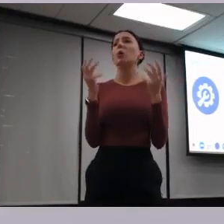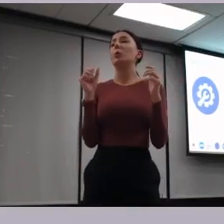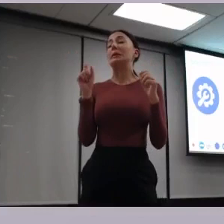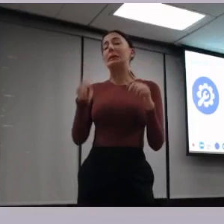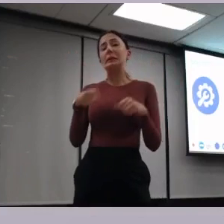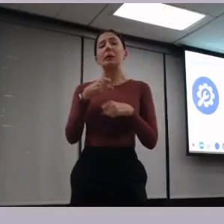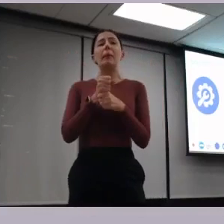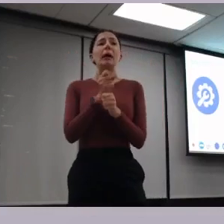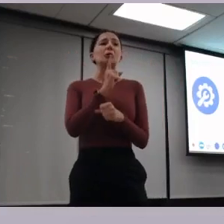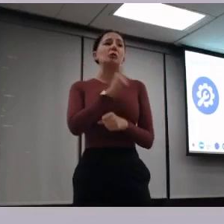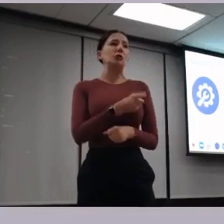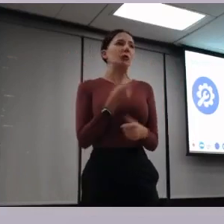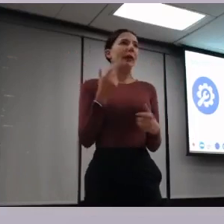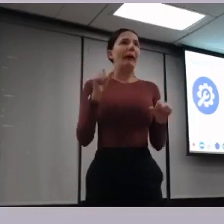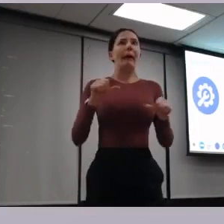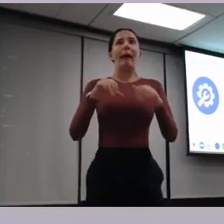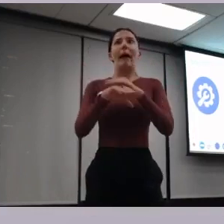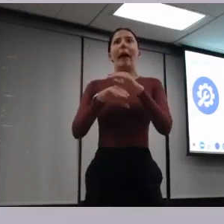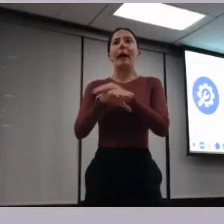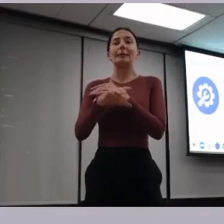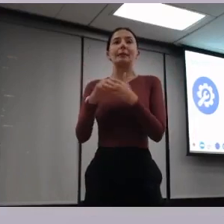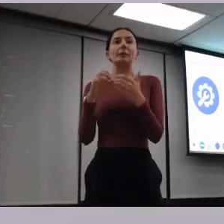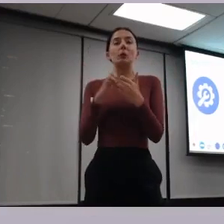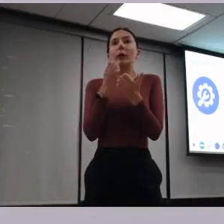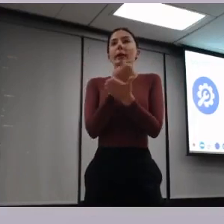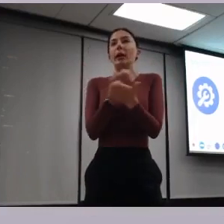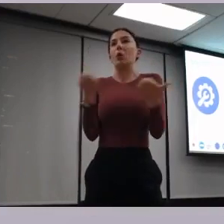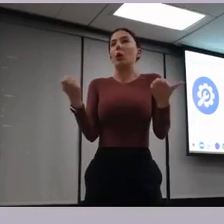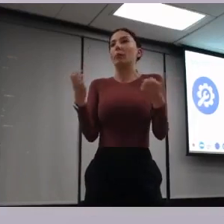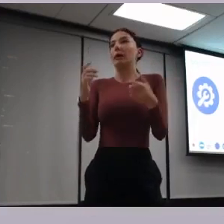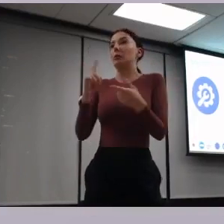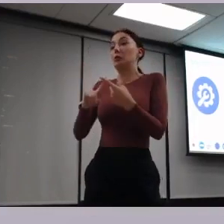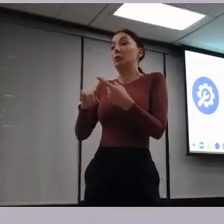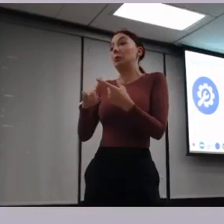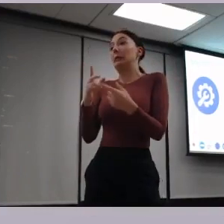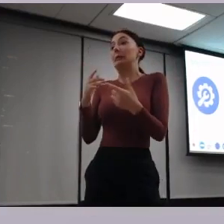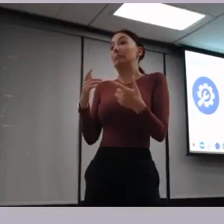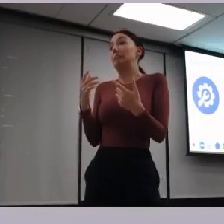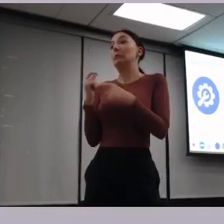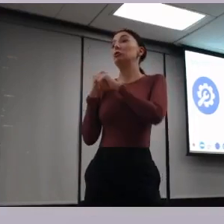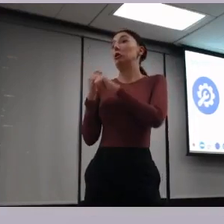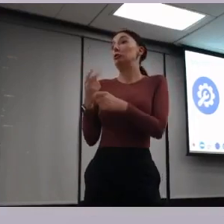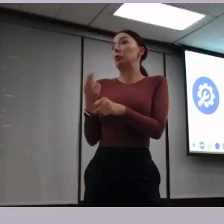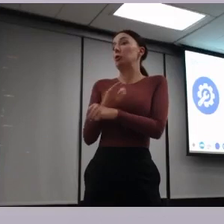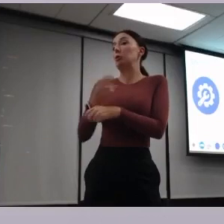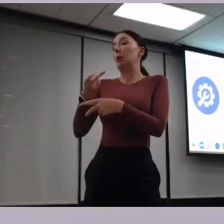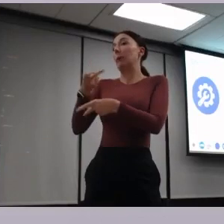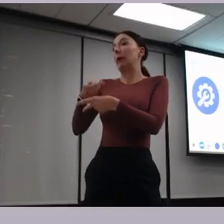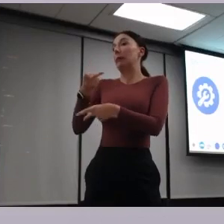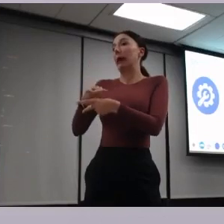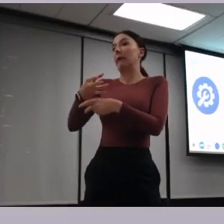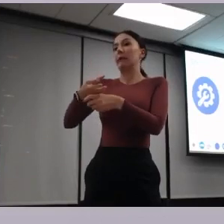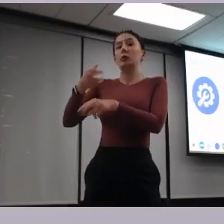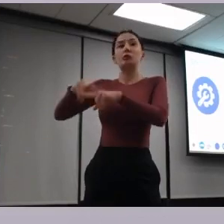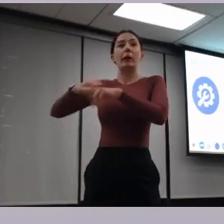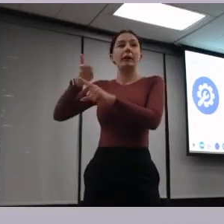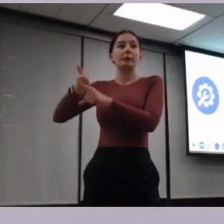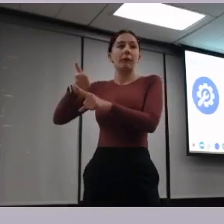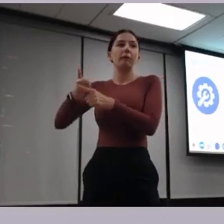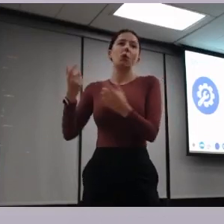with the equipment that we traditionally use to maintain this structure too. We